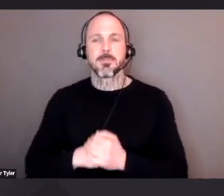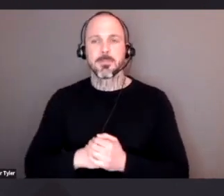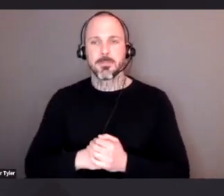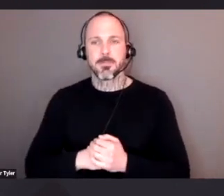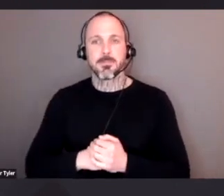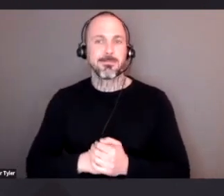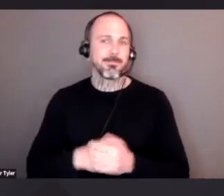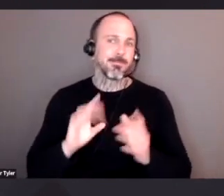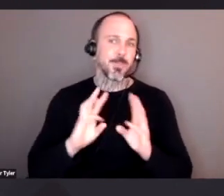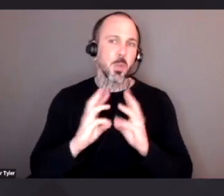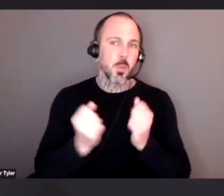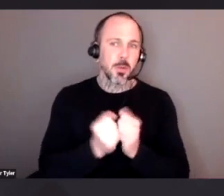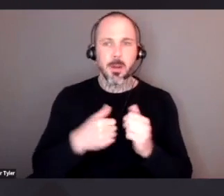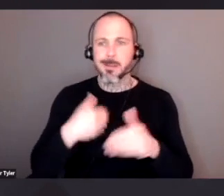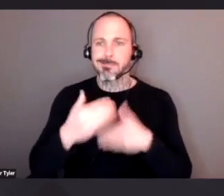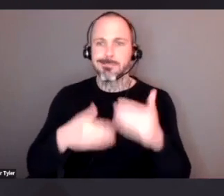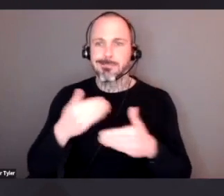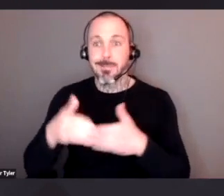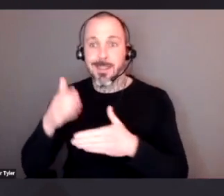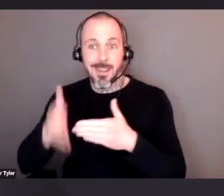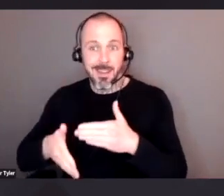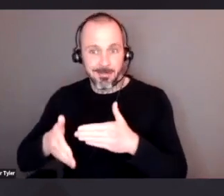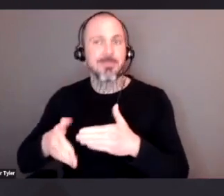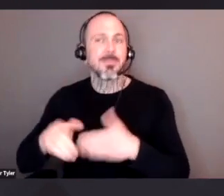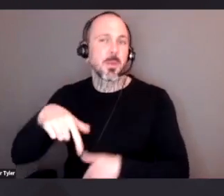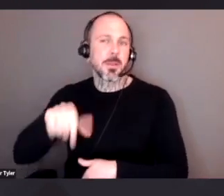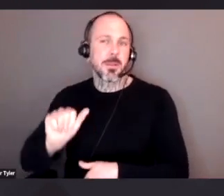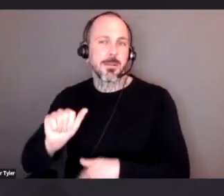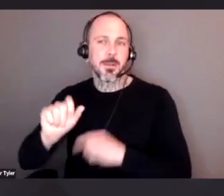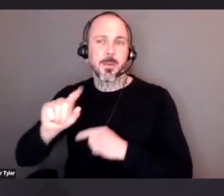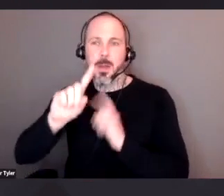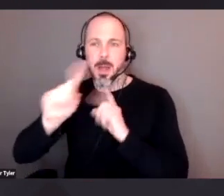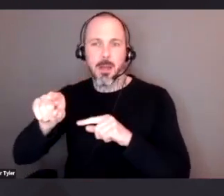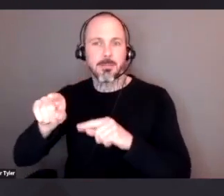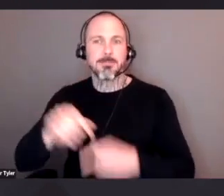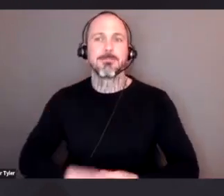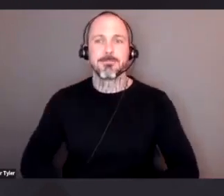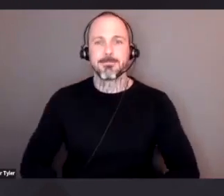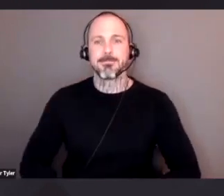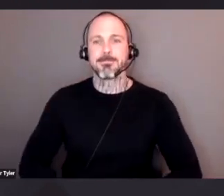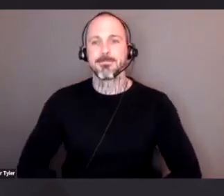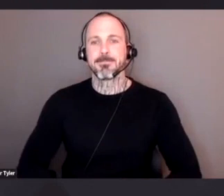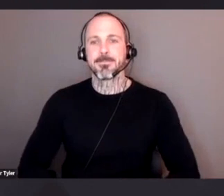Please note that we are recording this webinar. You will receive an email when it becomes available.